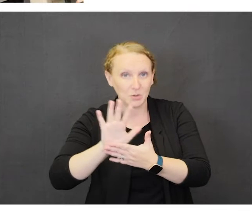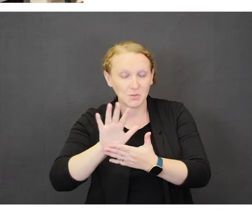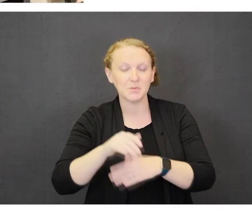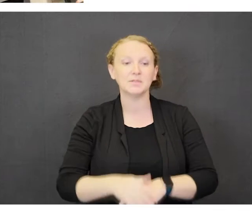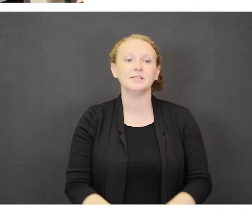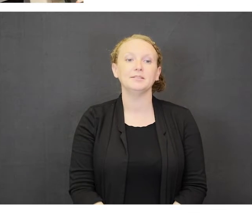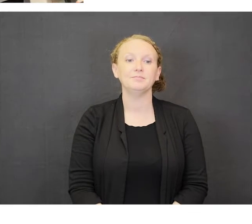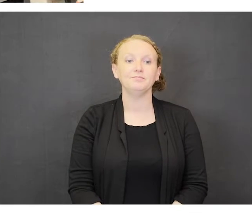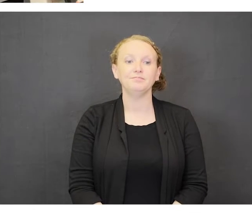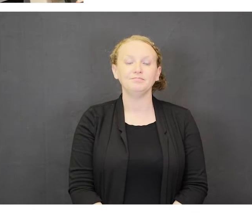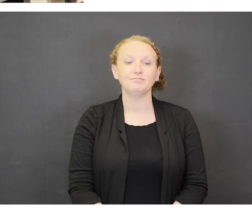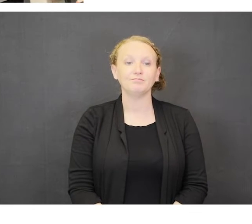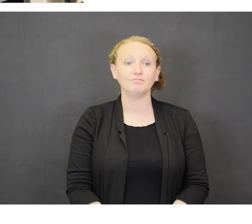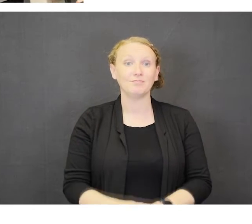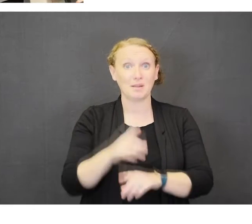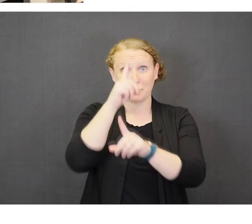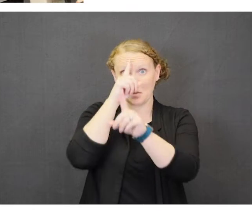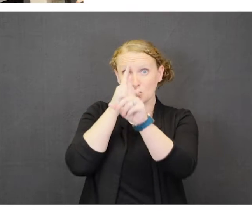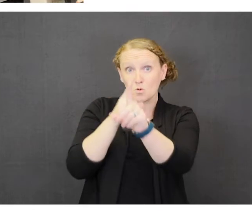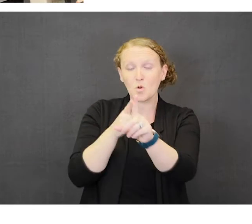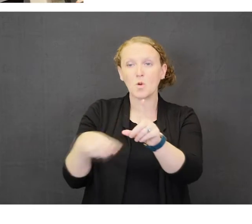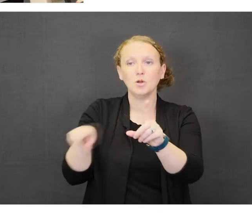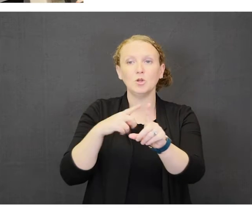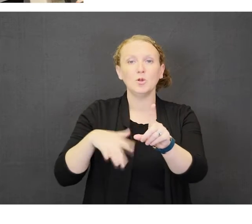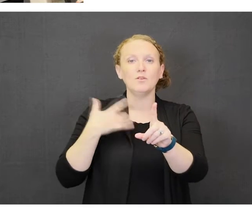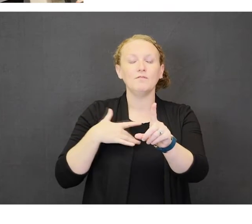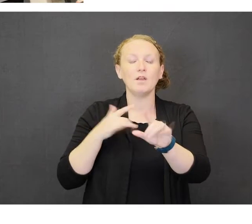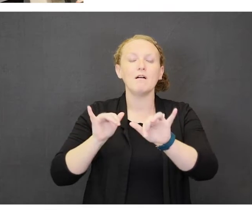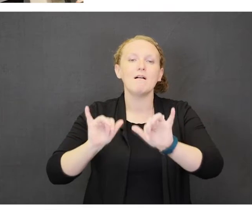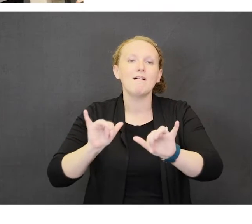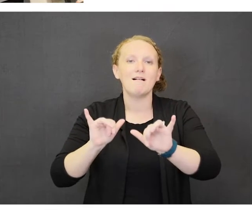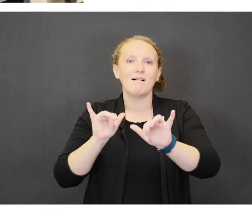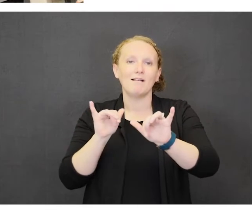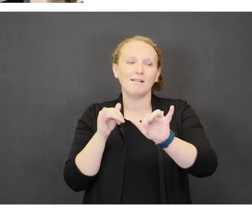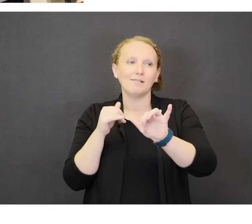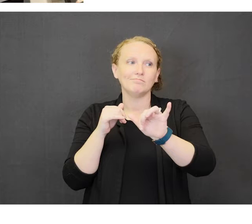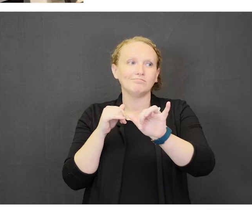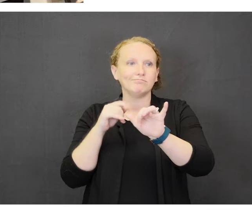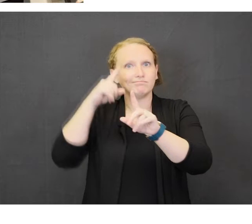And most importantly I hope that you know that during